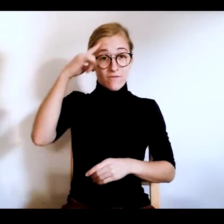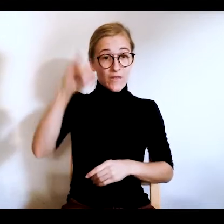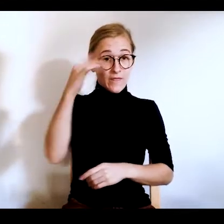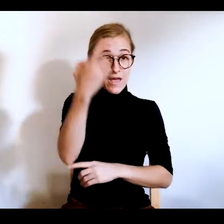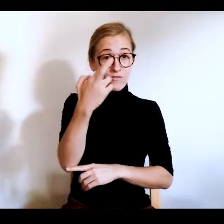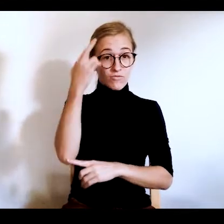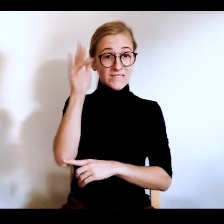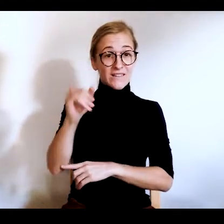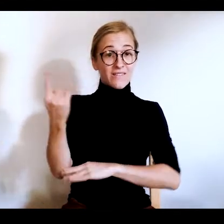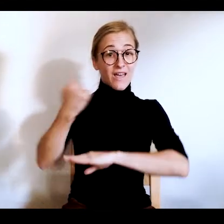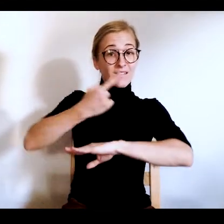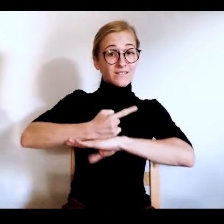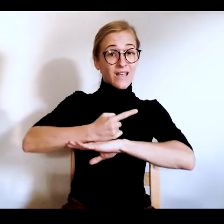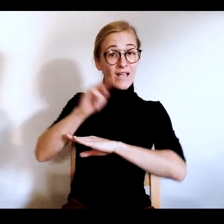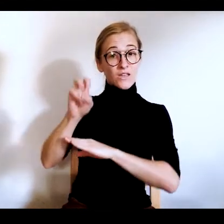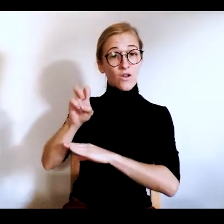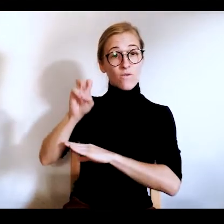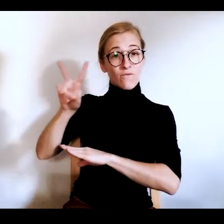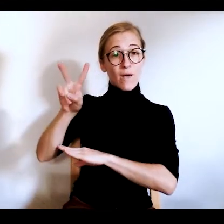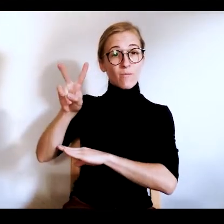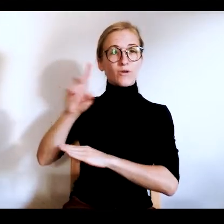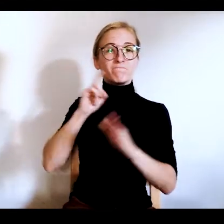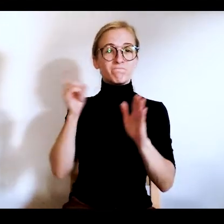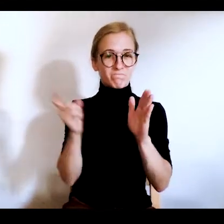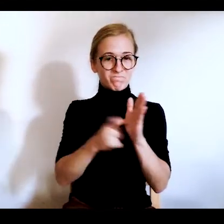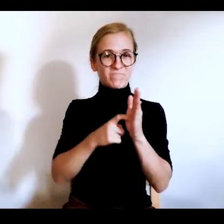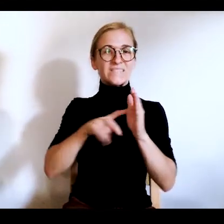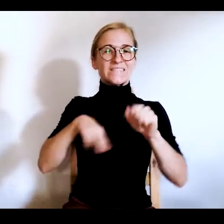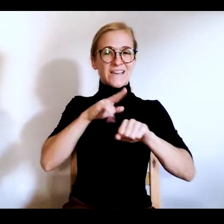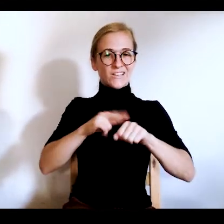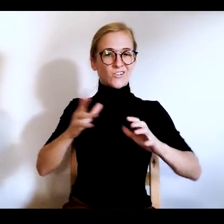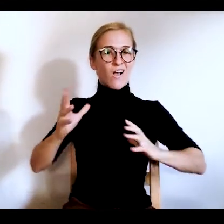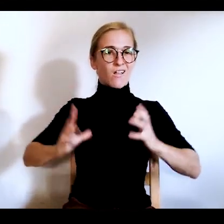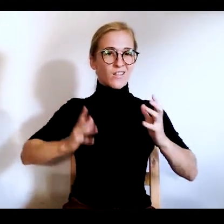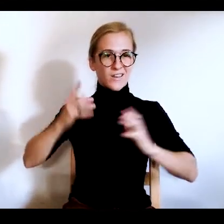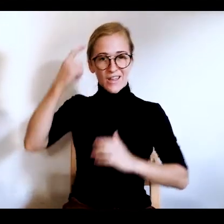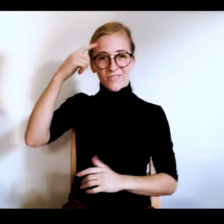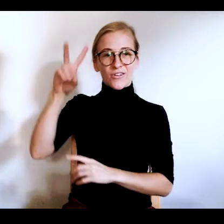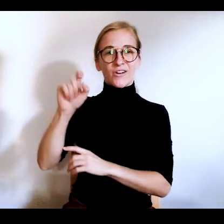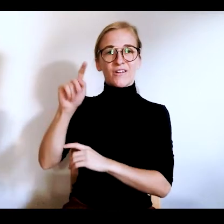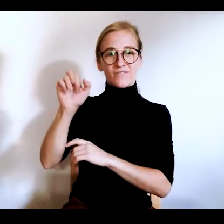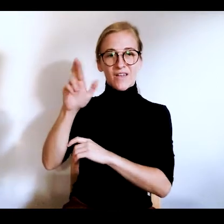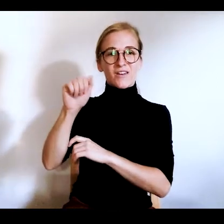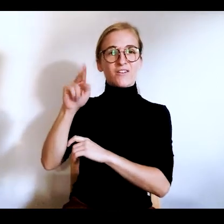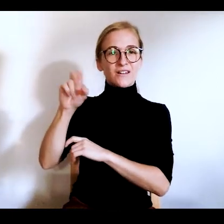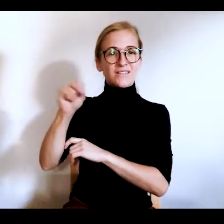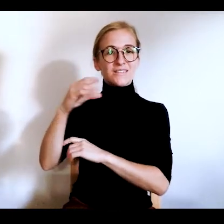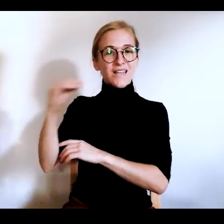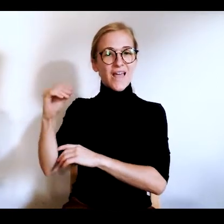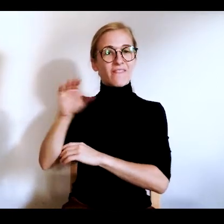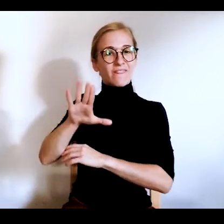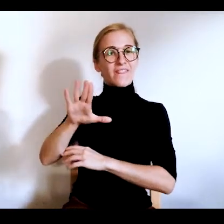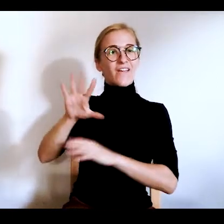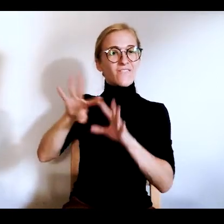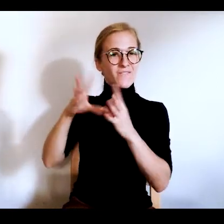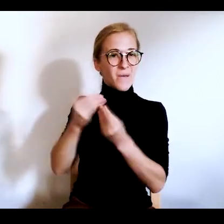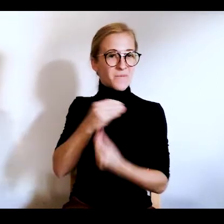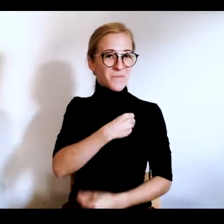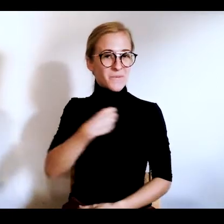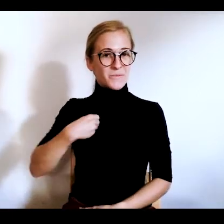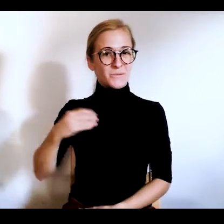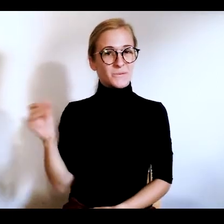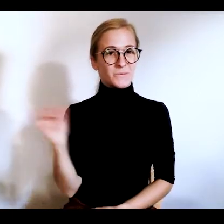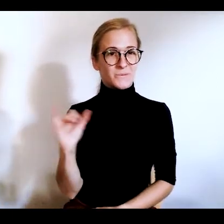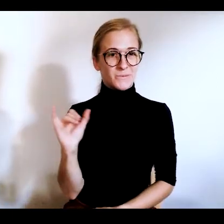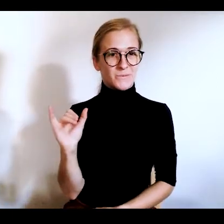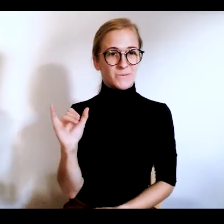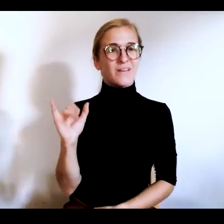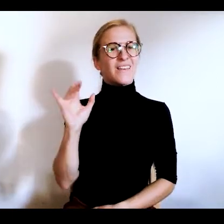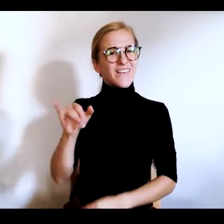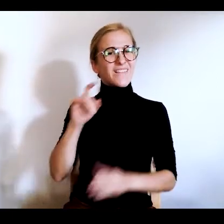this November is dedicated to veterans and family members too .